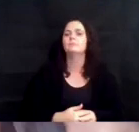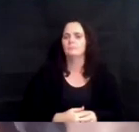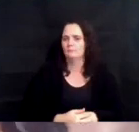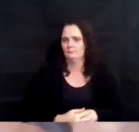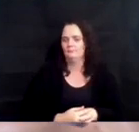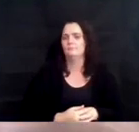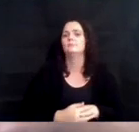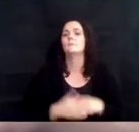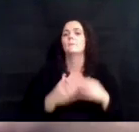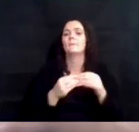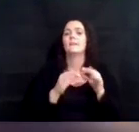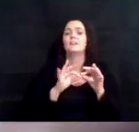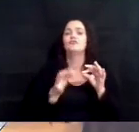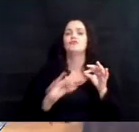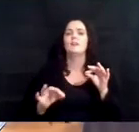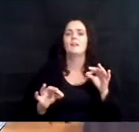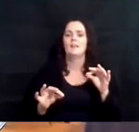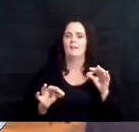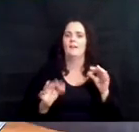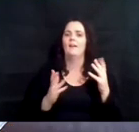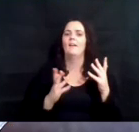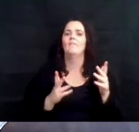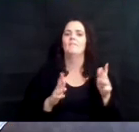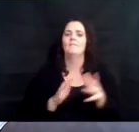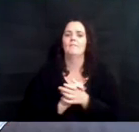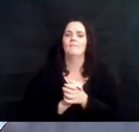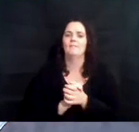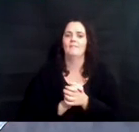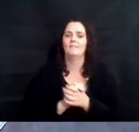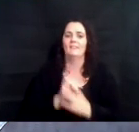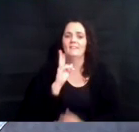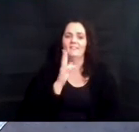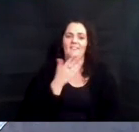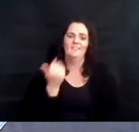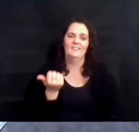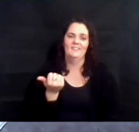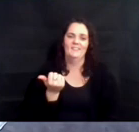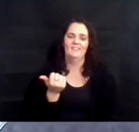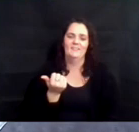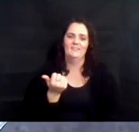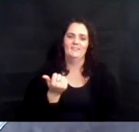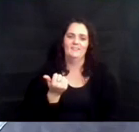hanging out because I don't mind the look of that thread is actually quite lovely too. Alright, so there we go.